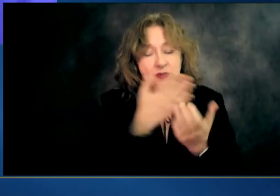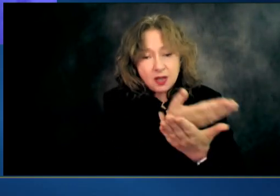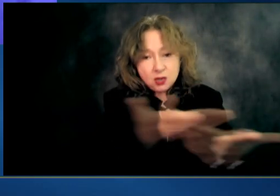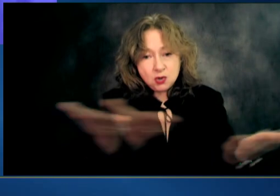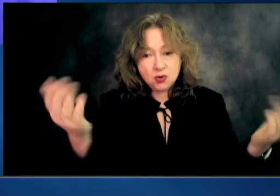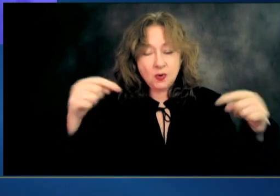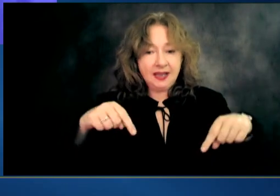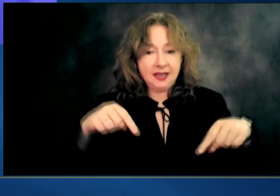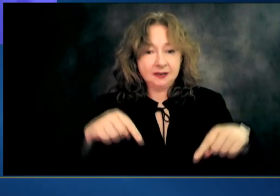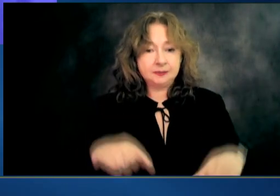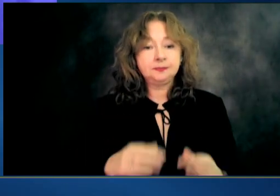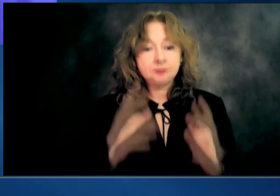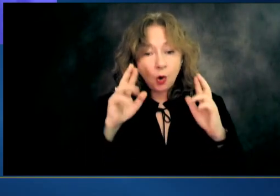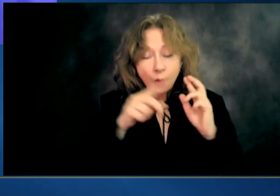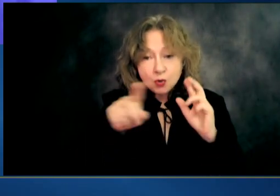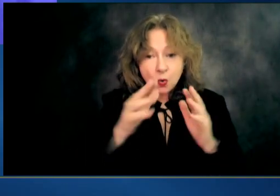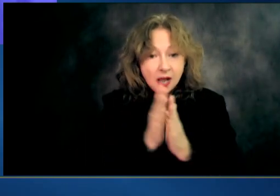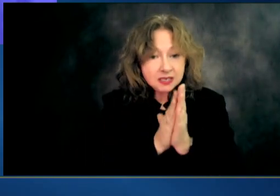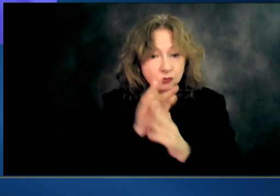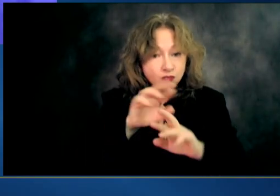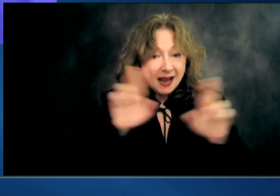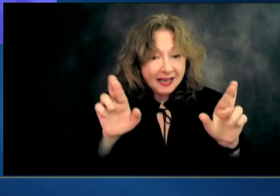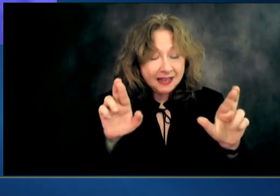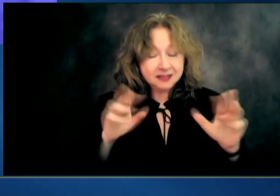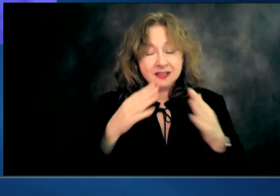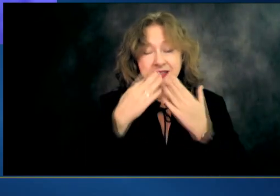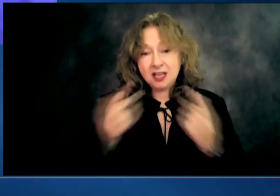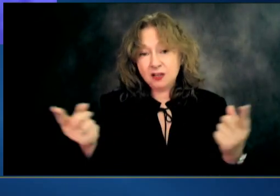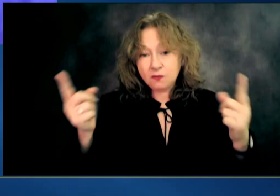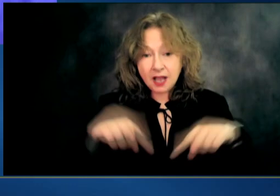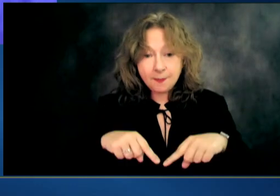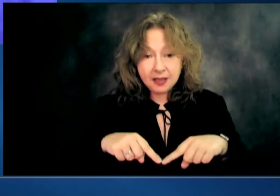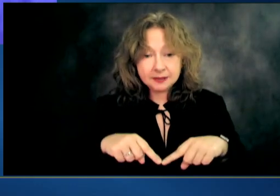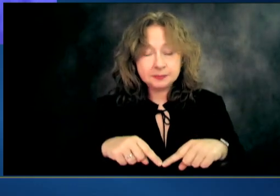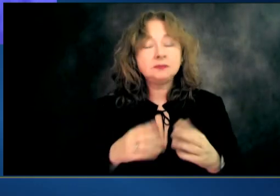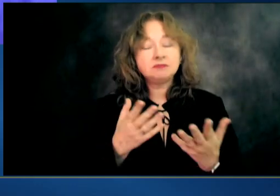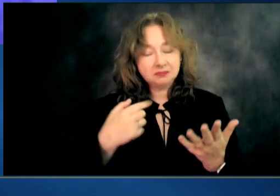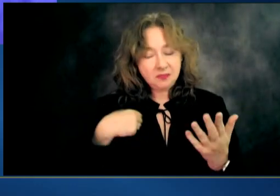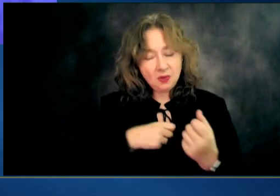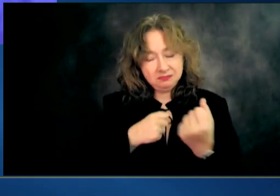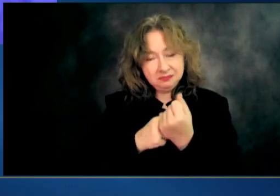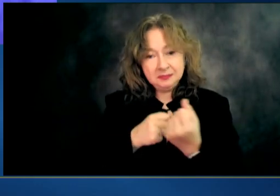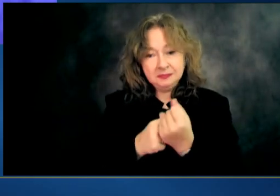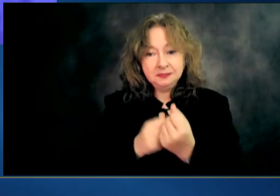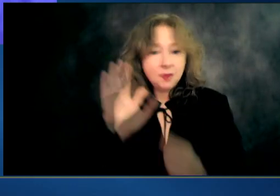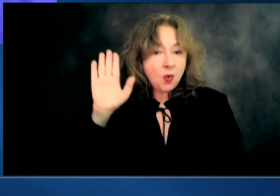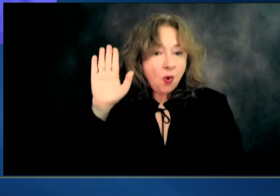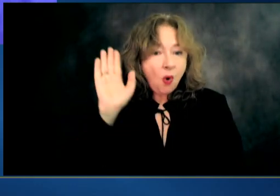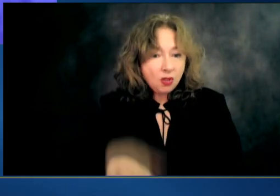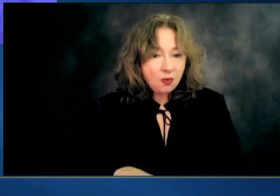ready. I thank you for coming, and please know we are there with you all the way until we finish